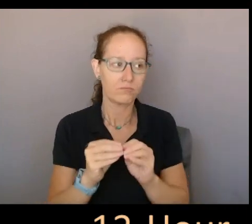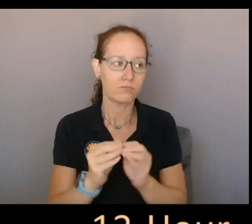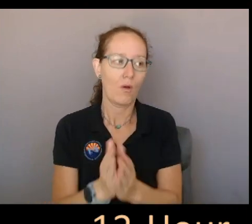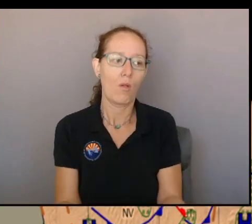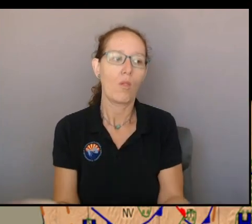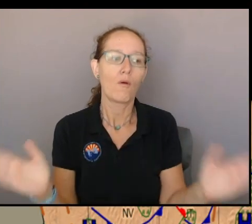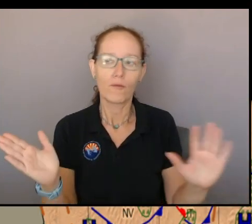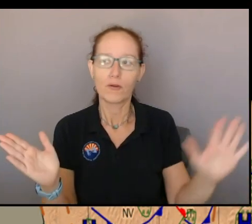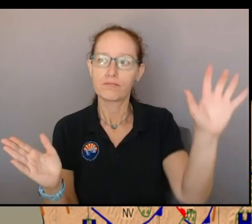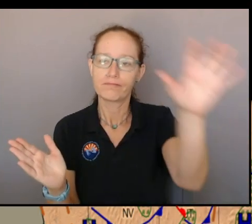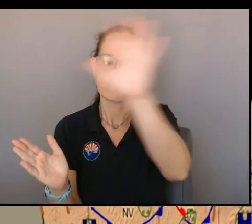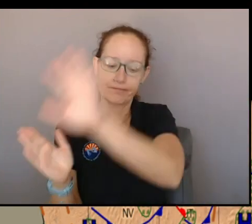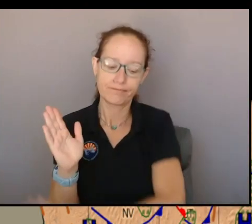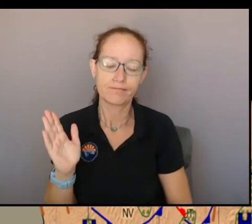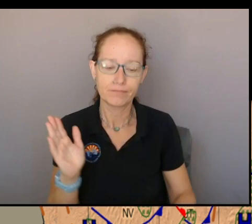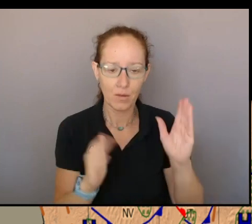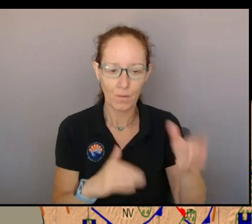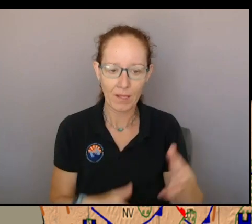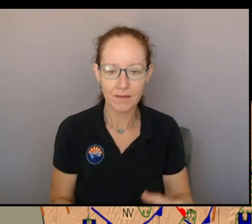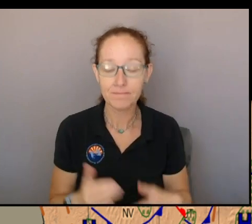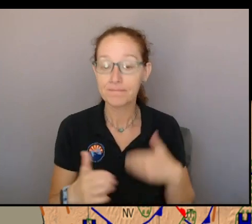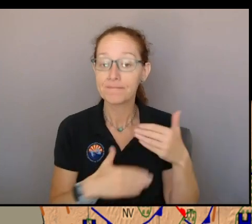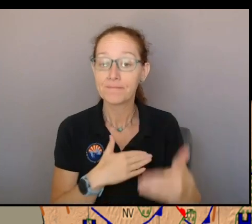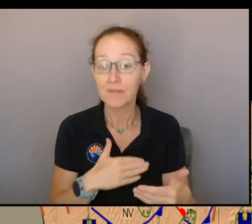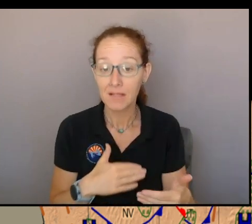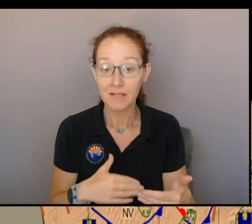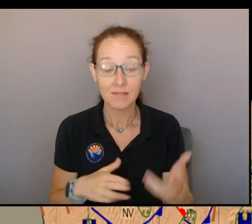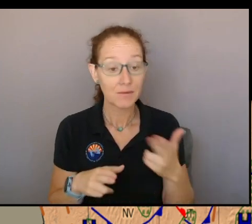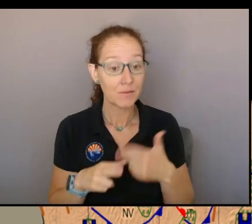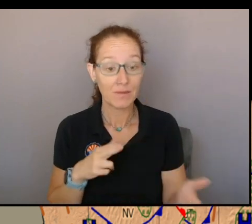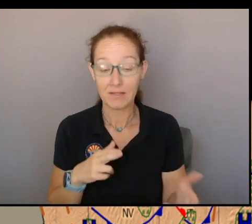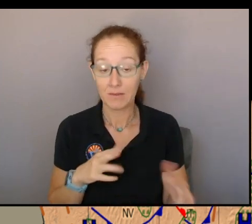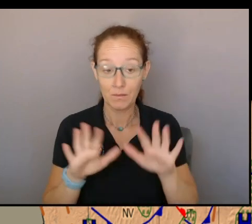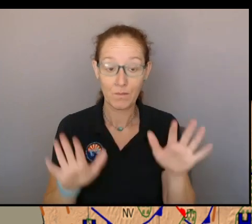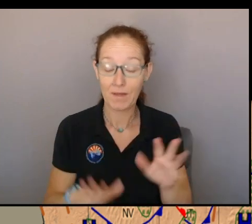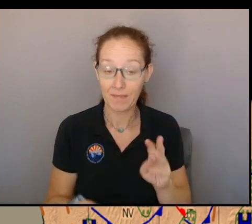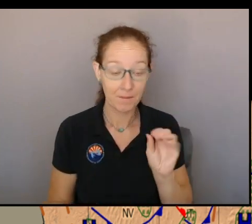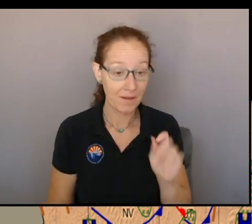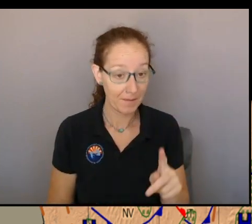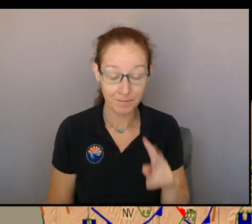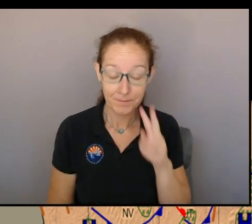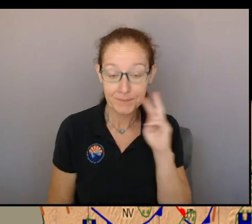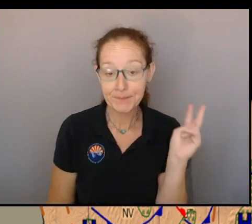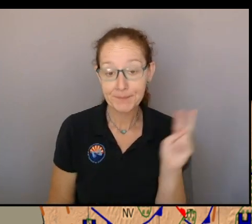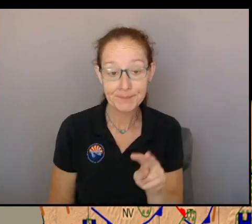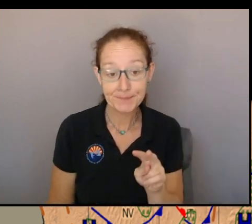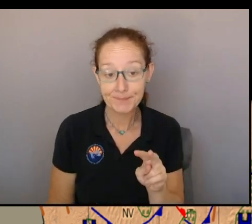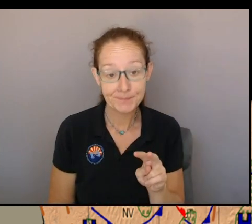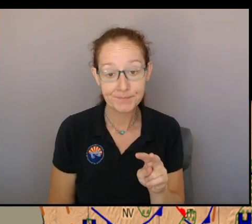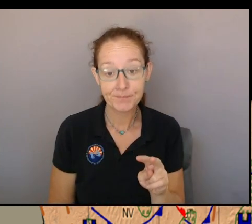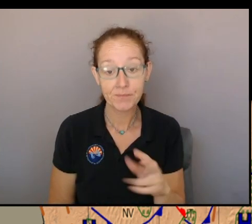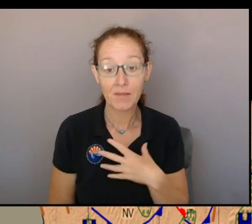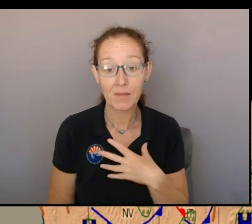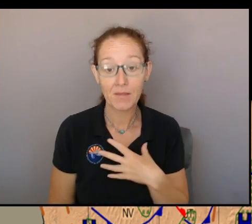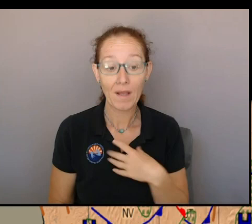Next slide. So just looking quick at today's weather map. Uh we're here where this white circle is located. Uh got